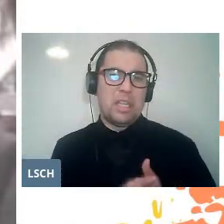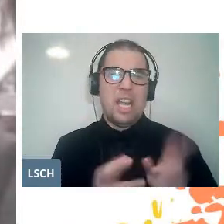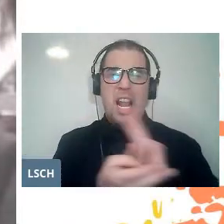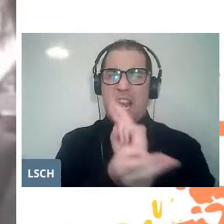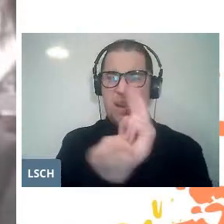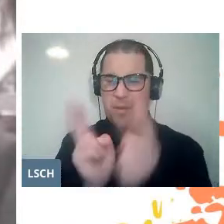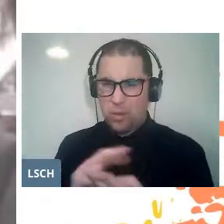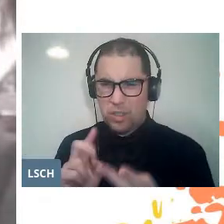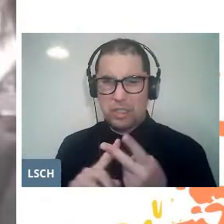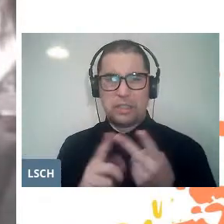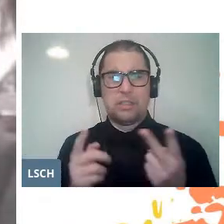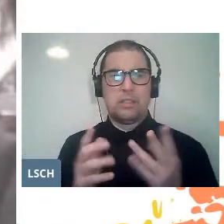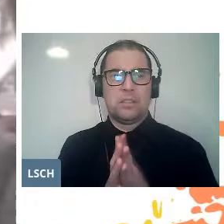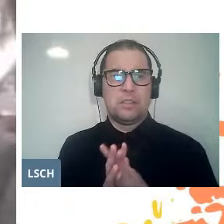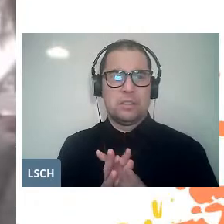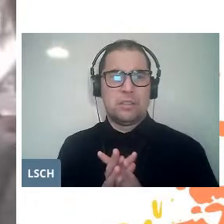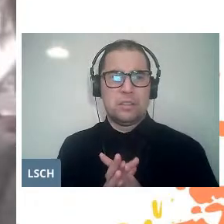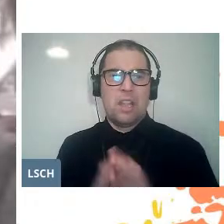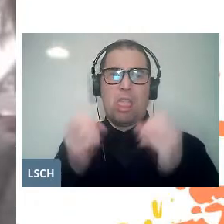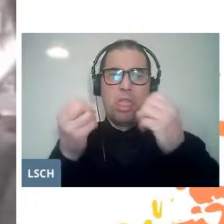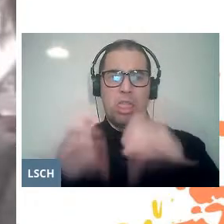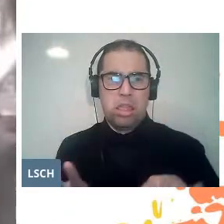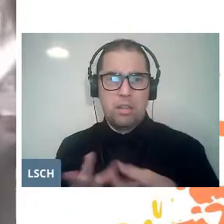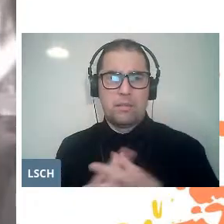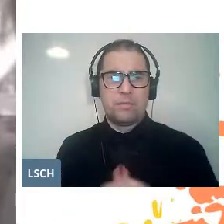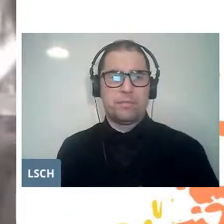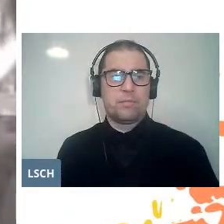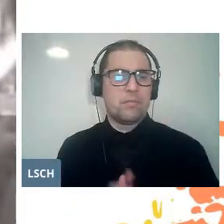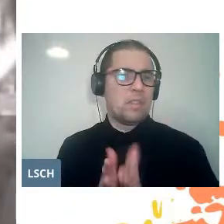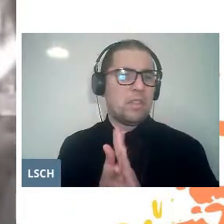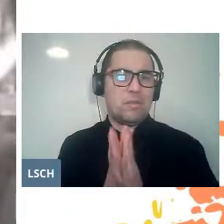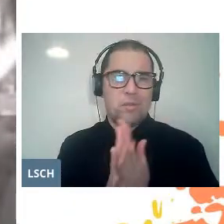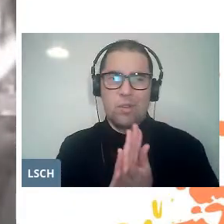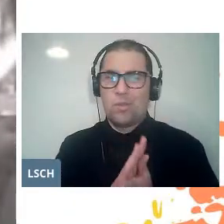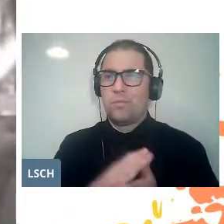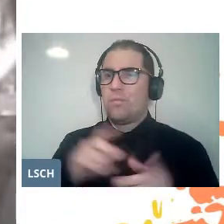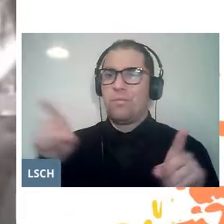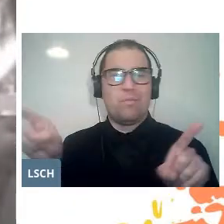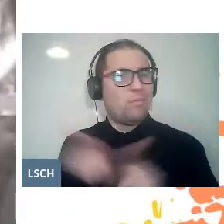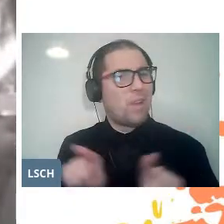had been a failure and everything remained the same.